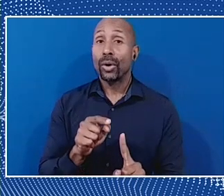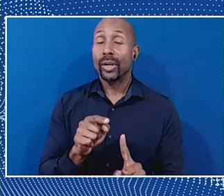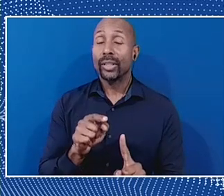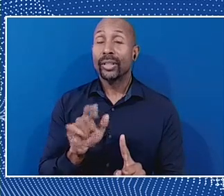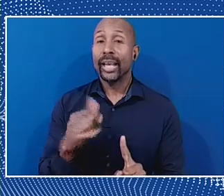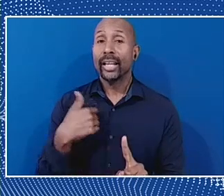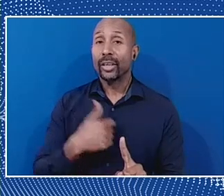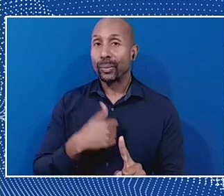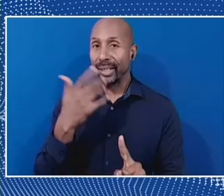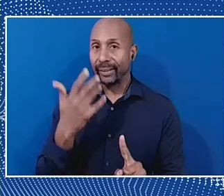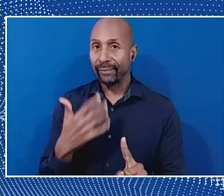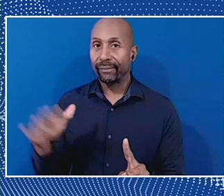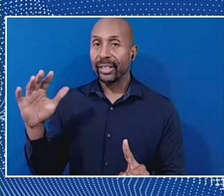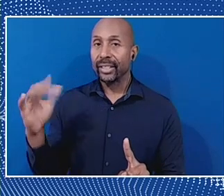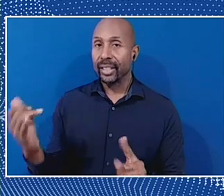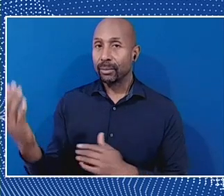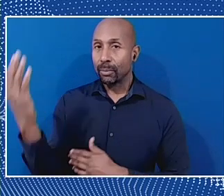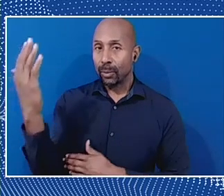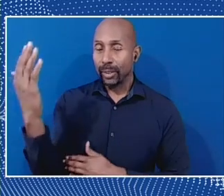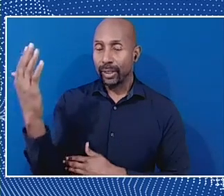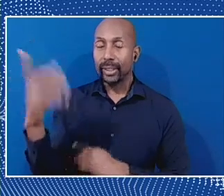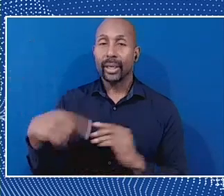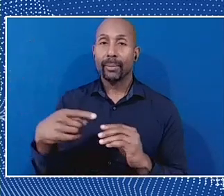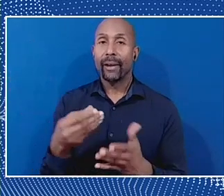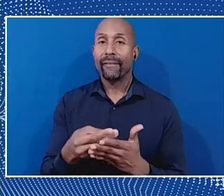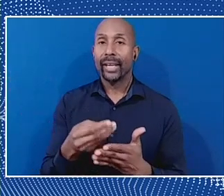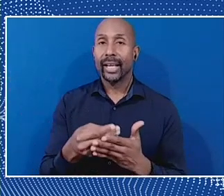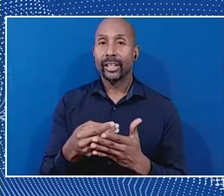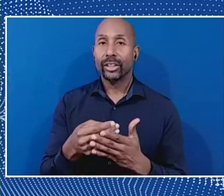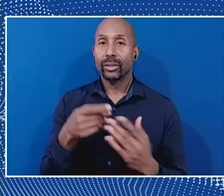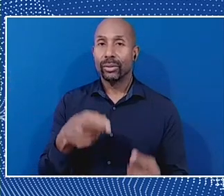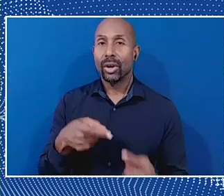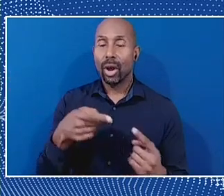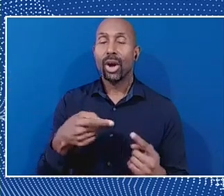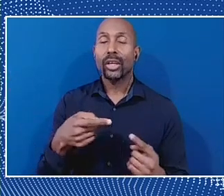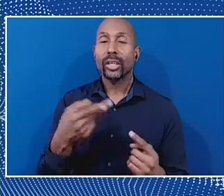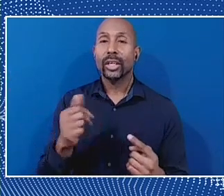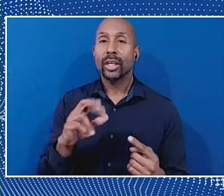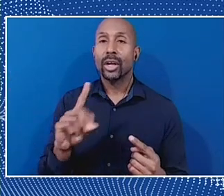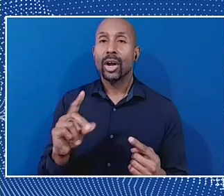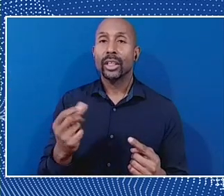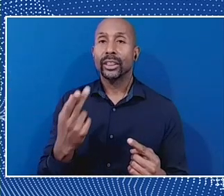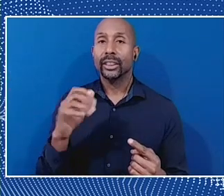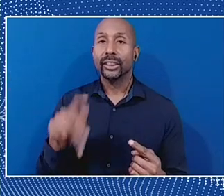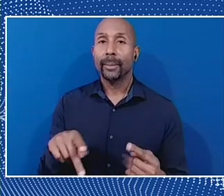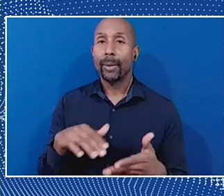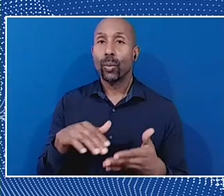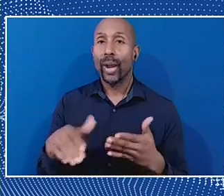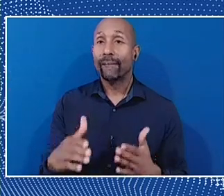the financial hardship waiver language, I wondered if there are any additional